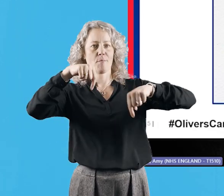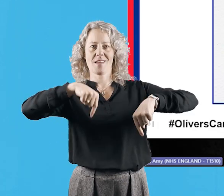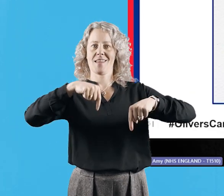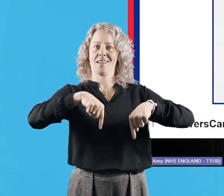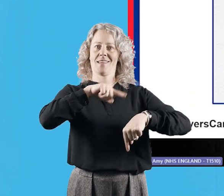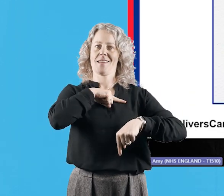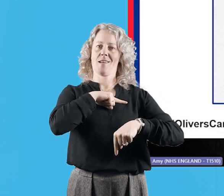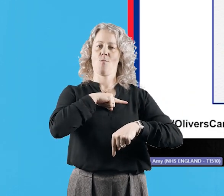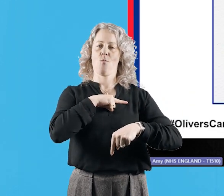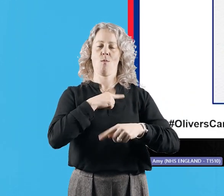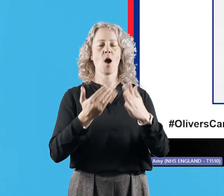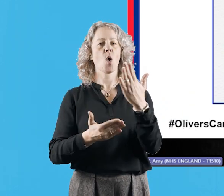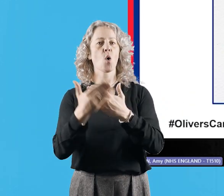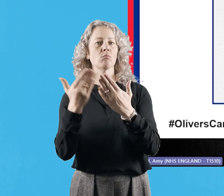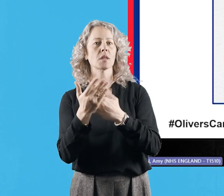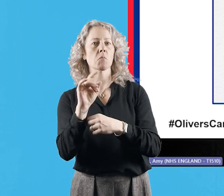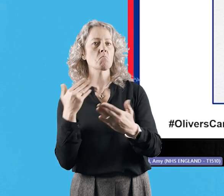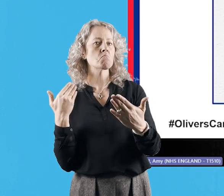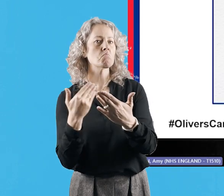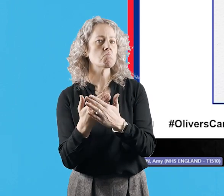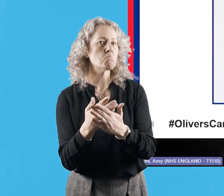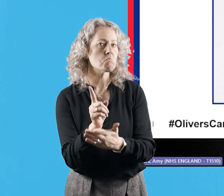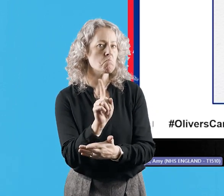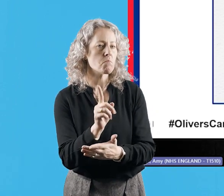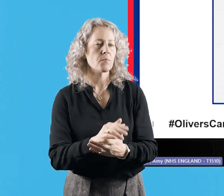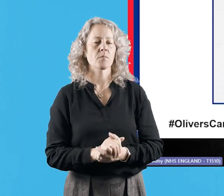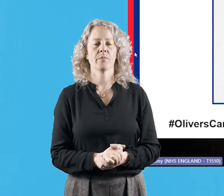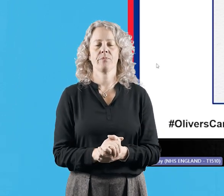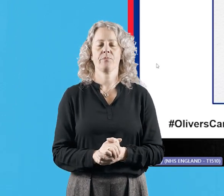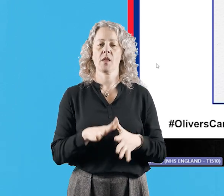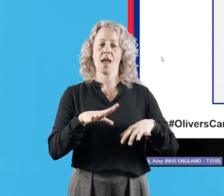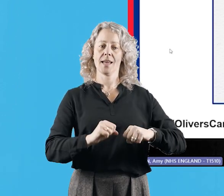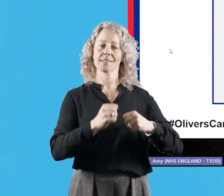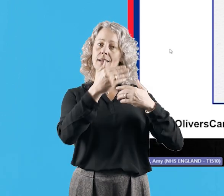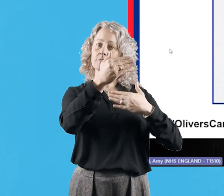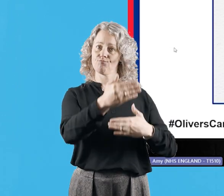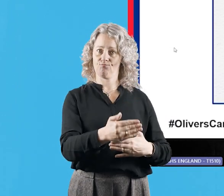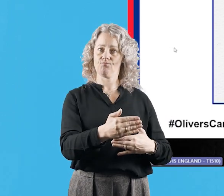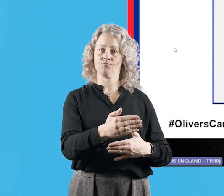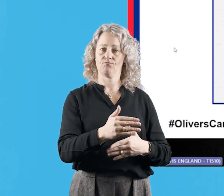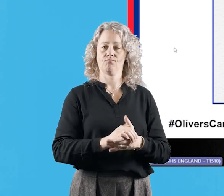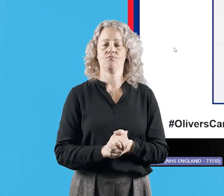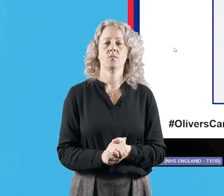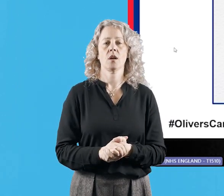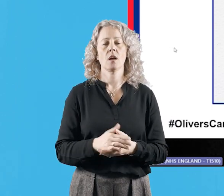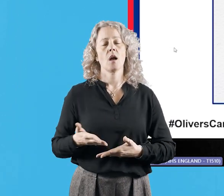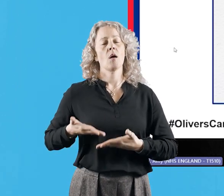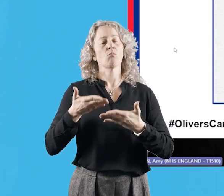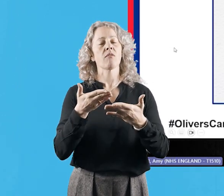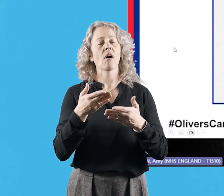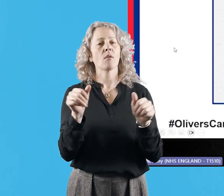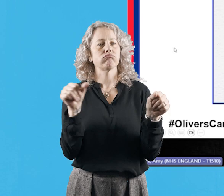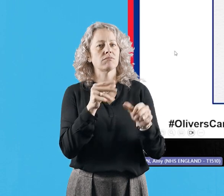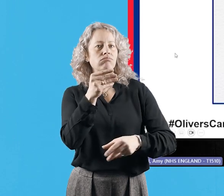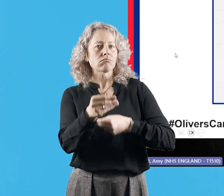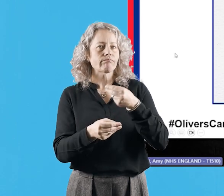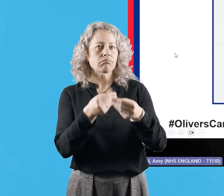to be here today and give you an update on where we've got to. So to start the session, I'm going to provide a little bit of